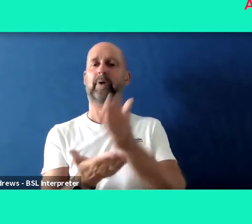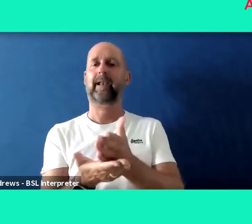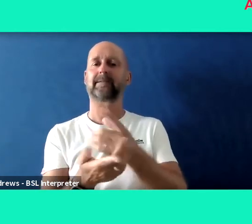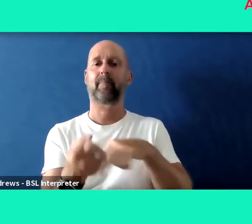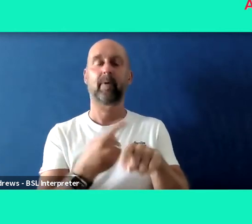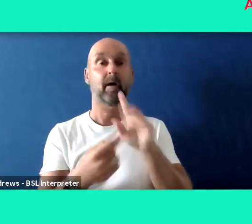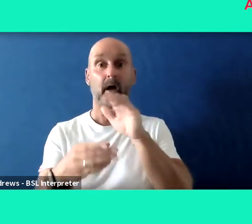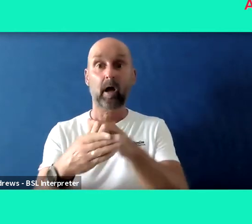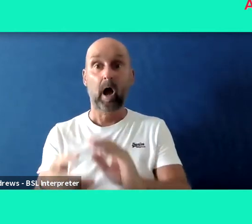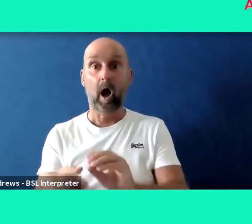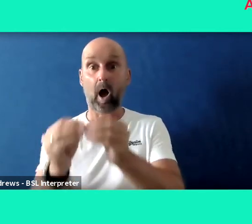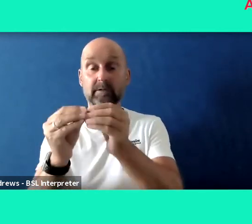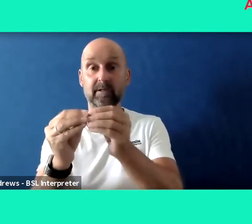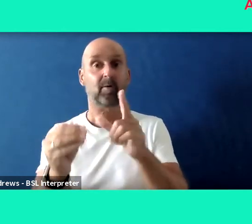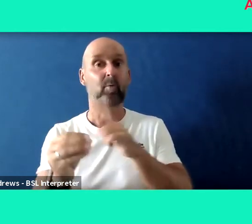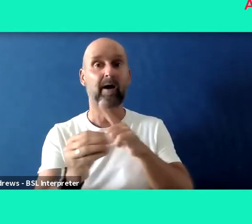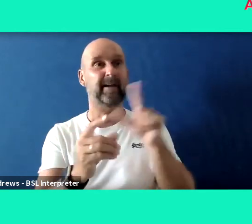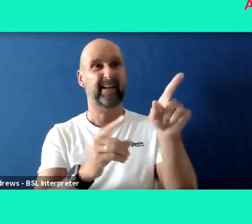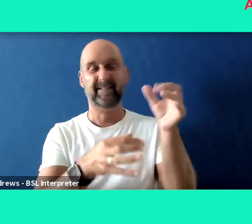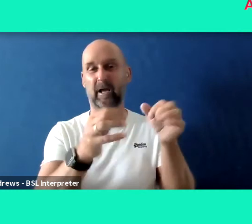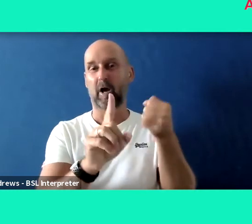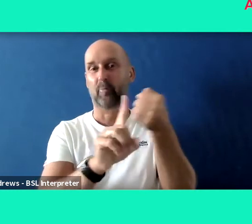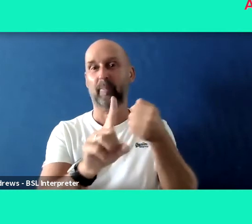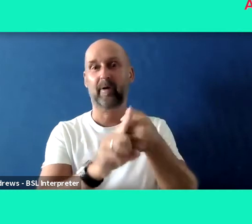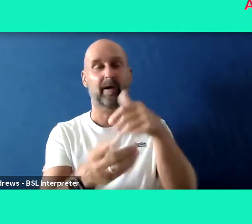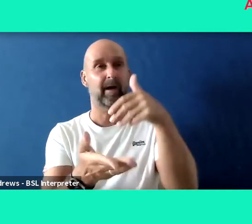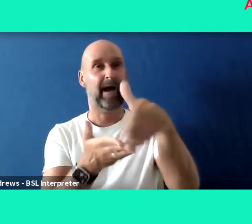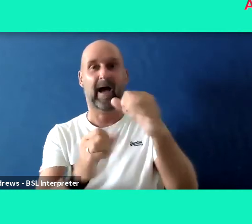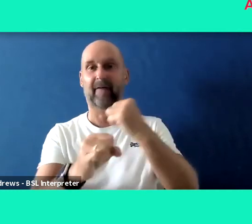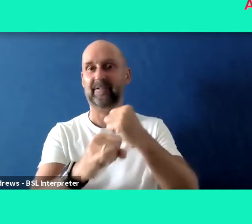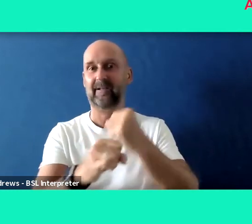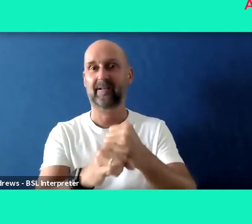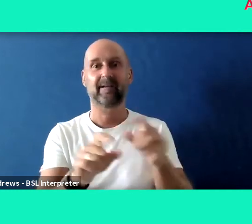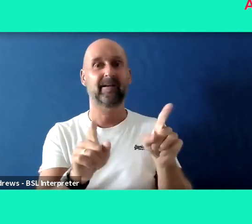the quasi-propagandistic way in which advertising functions. It is more like a pervasive atmosphere,